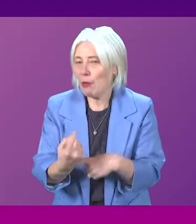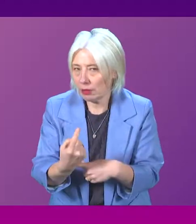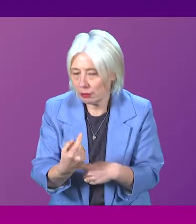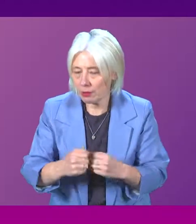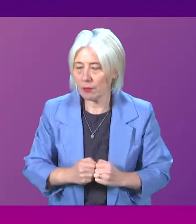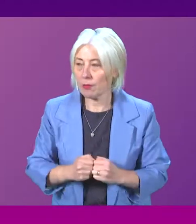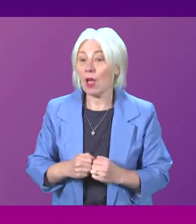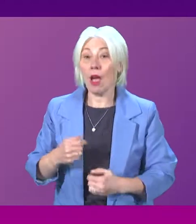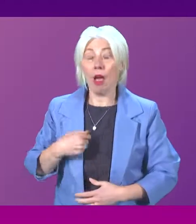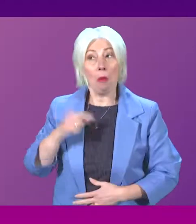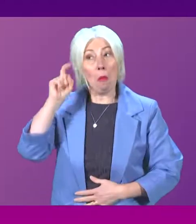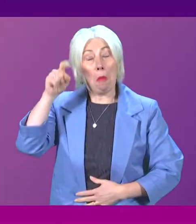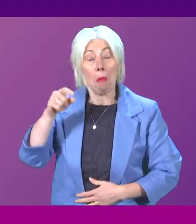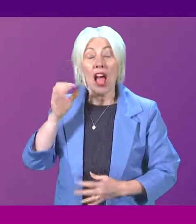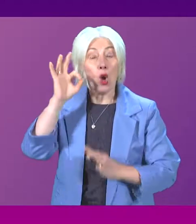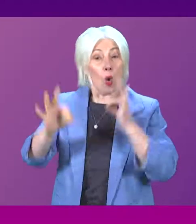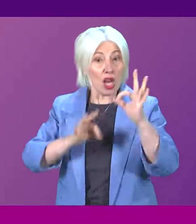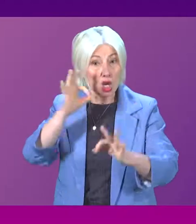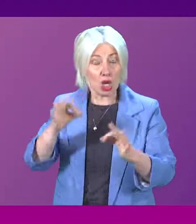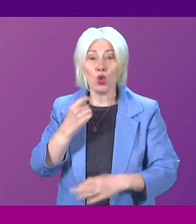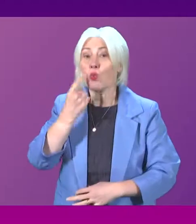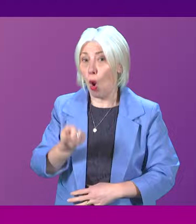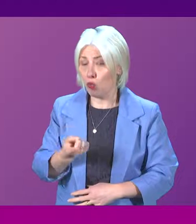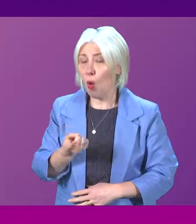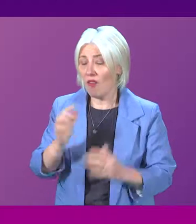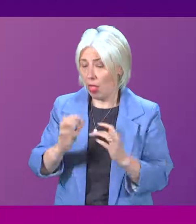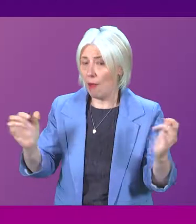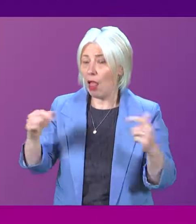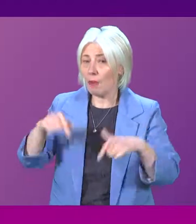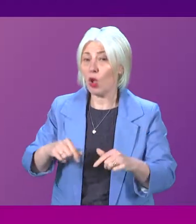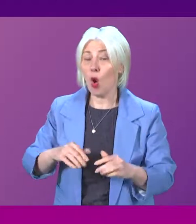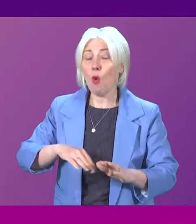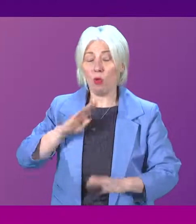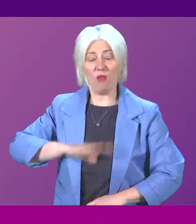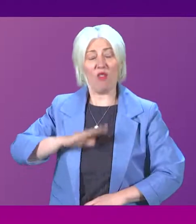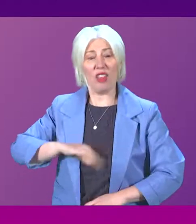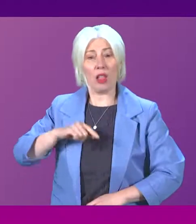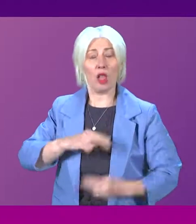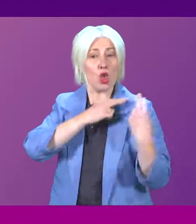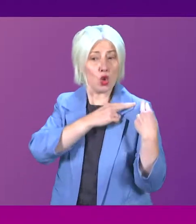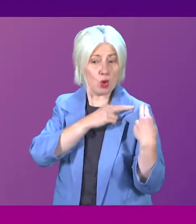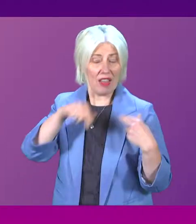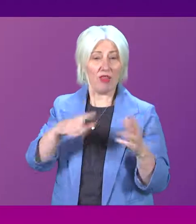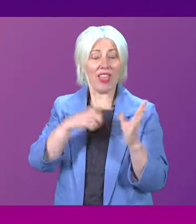An inspired parliamentary question, to be answered tomorrow, will fulfil the duty under the act to “set out the terms of reference”